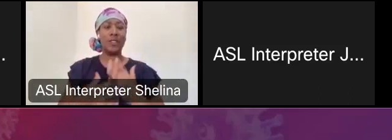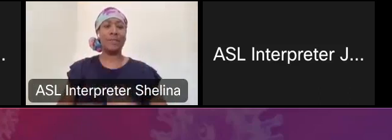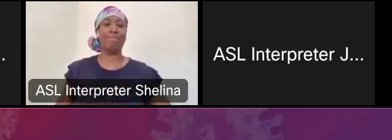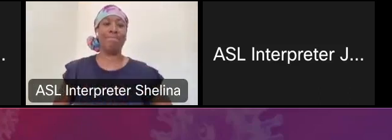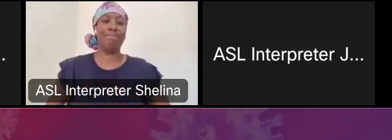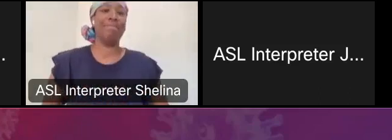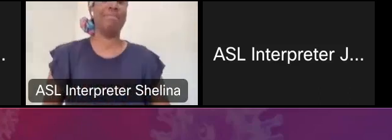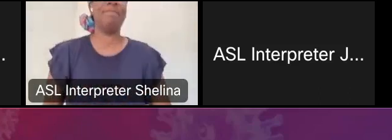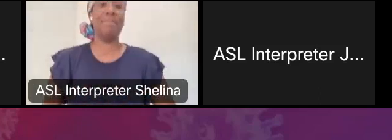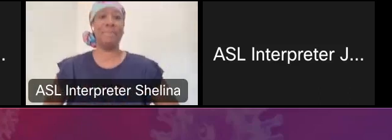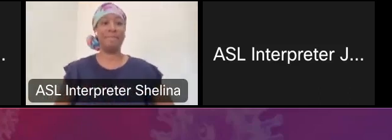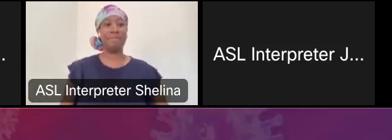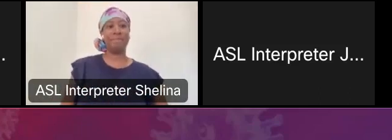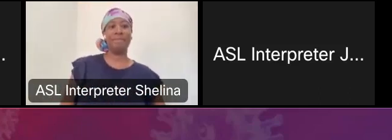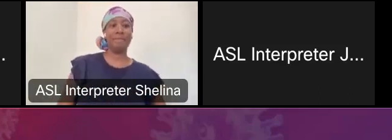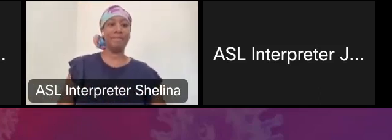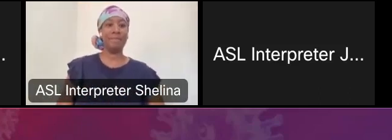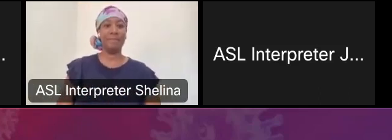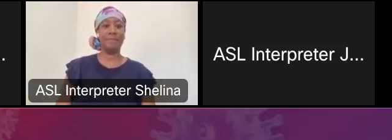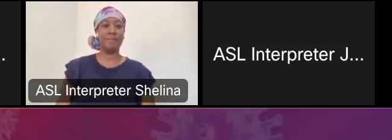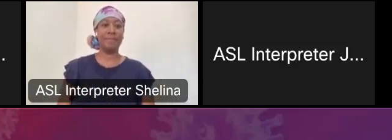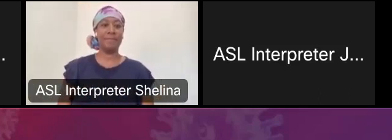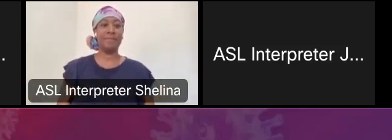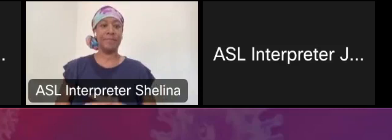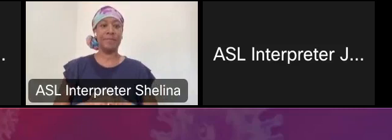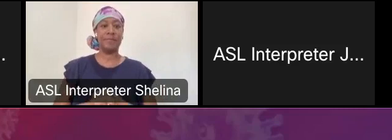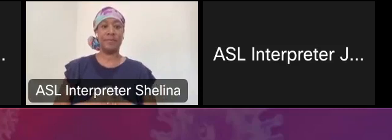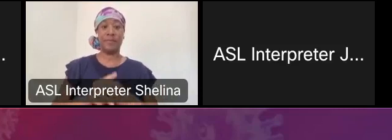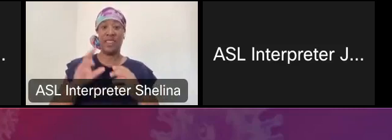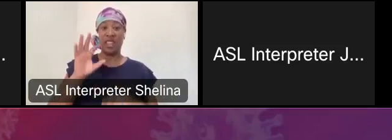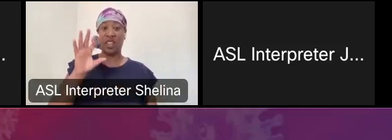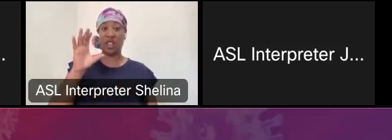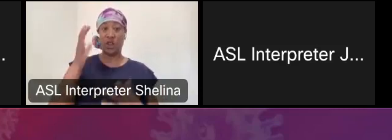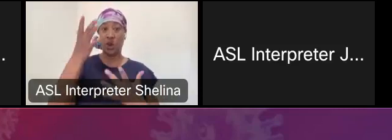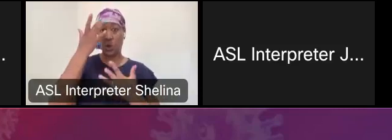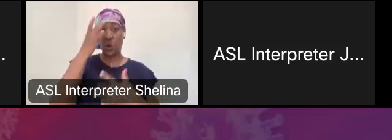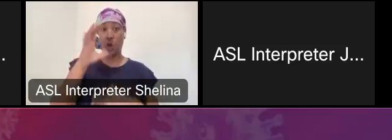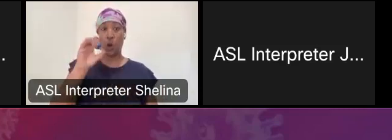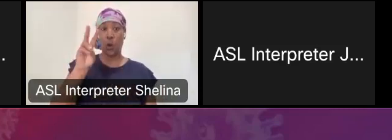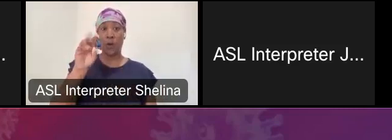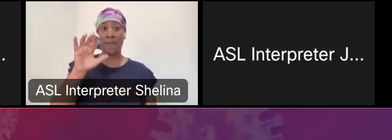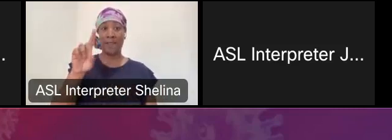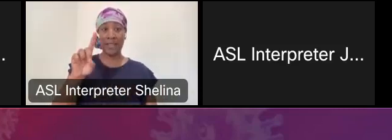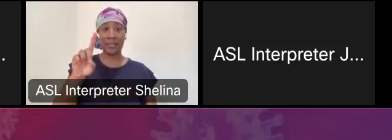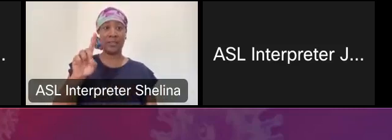Next, so, how does the cover 19 and vaccine specifically work.